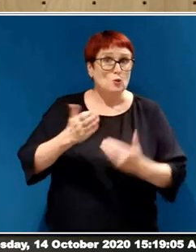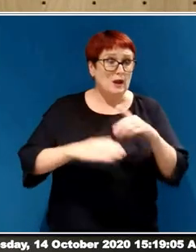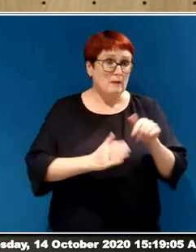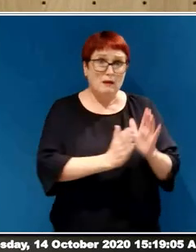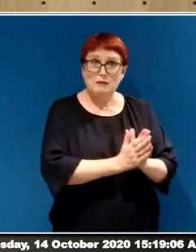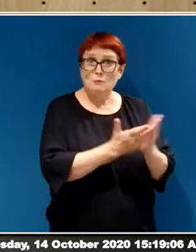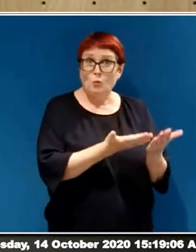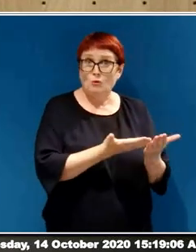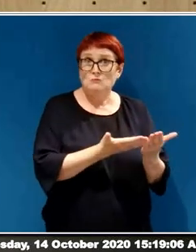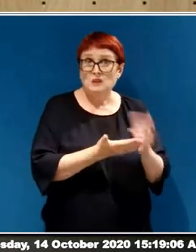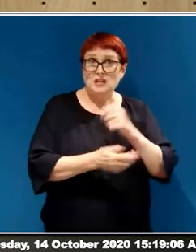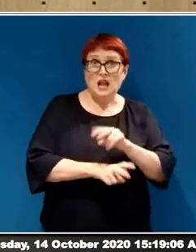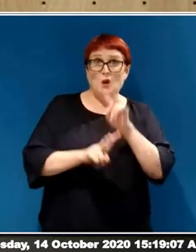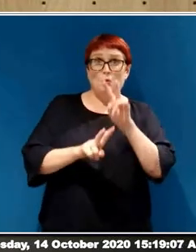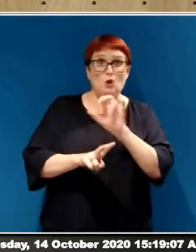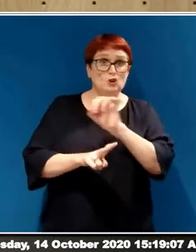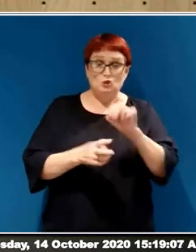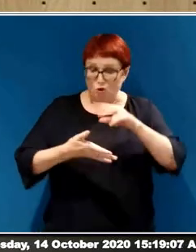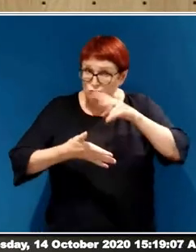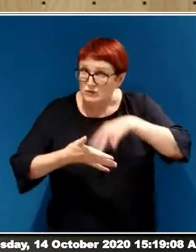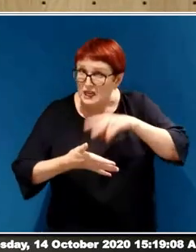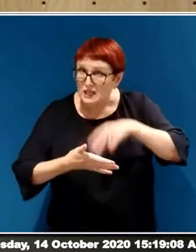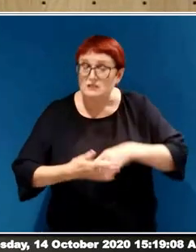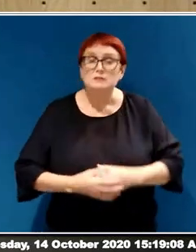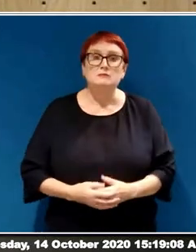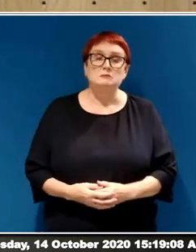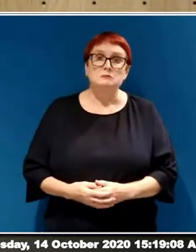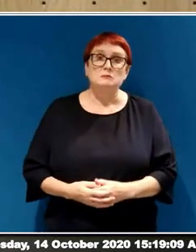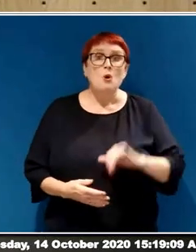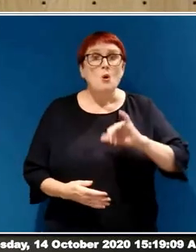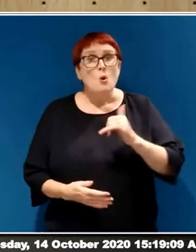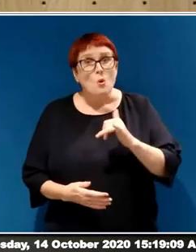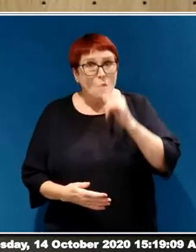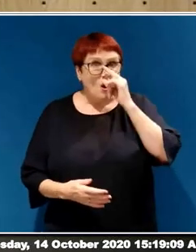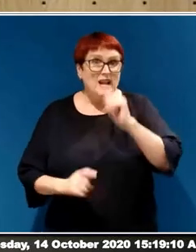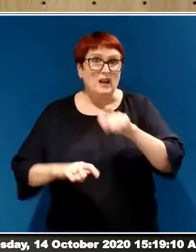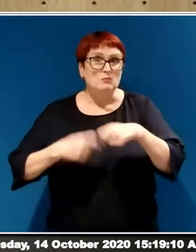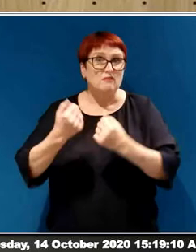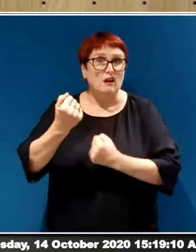It could mean that I put together scaffolds such as worksheets that might